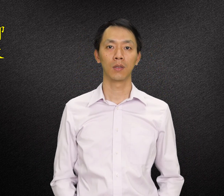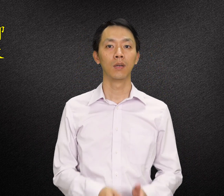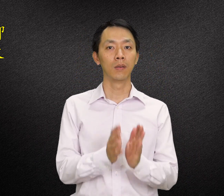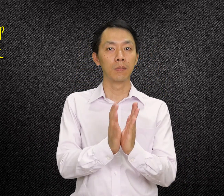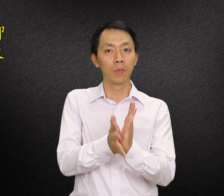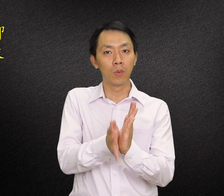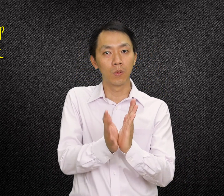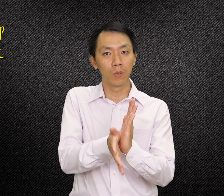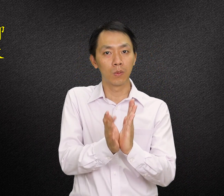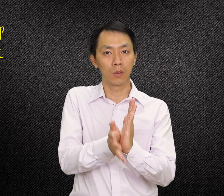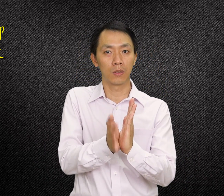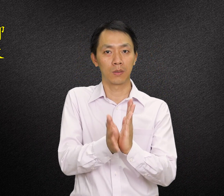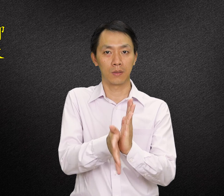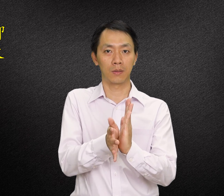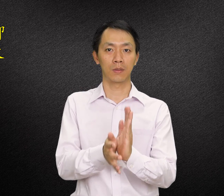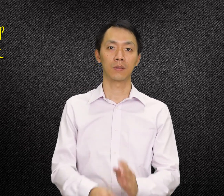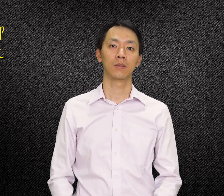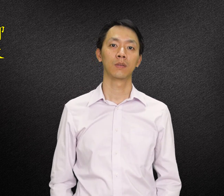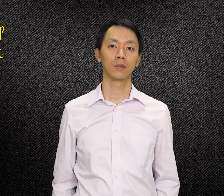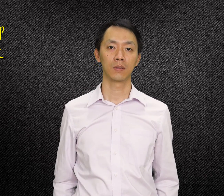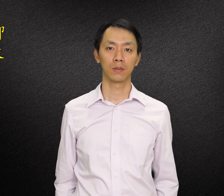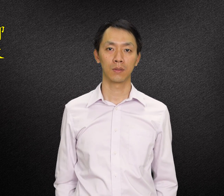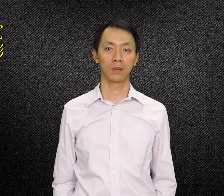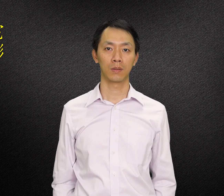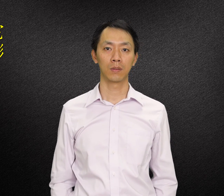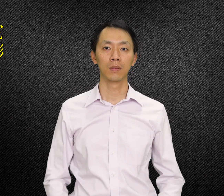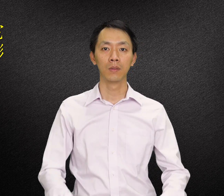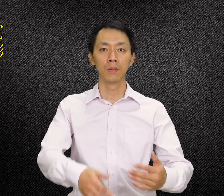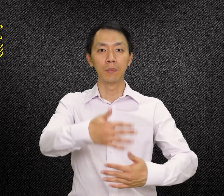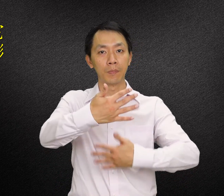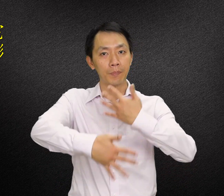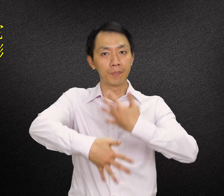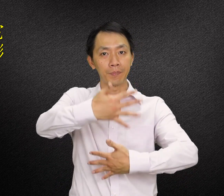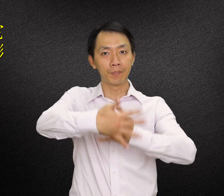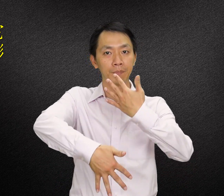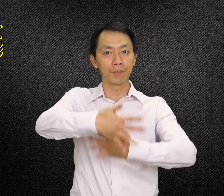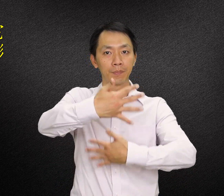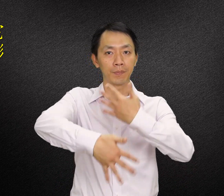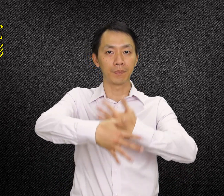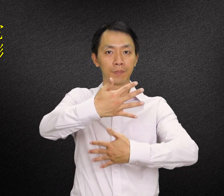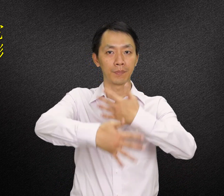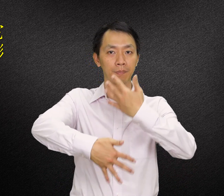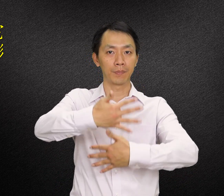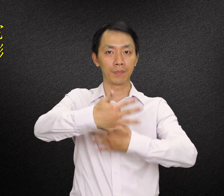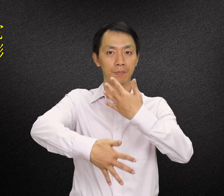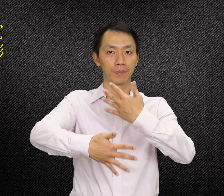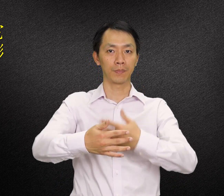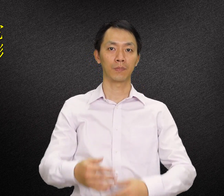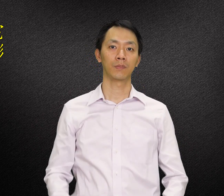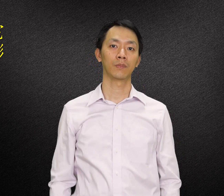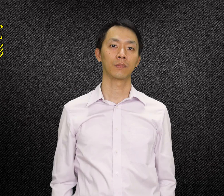chat movie